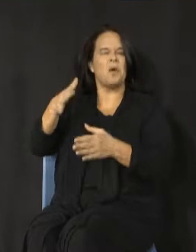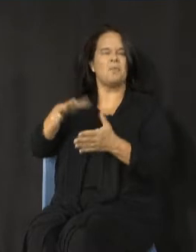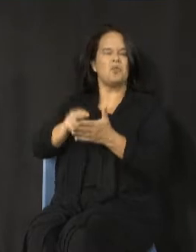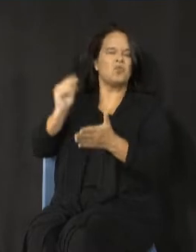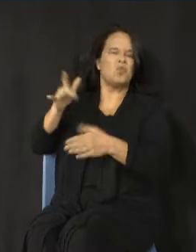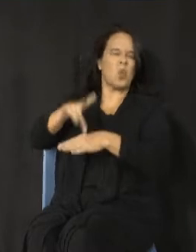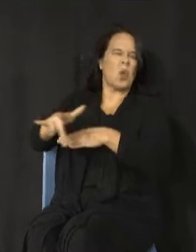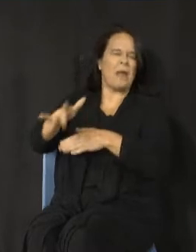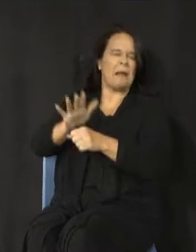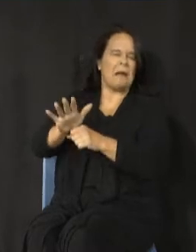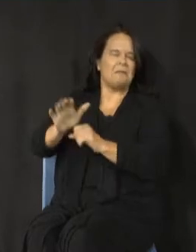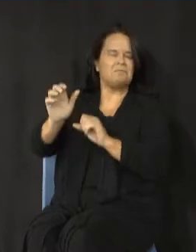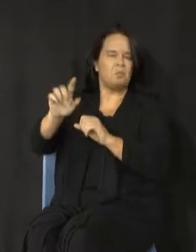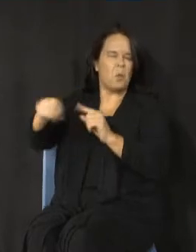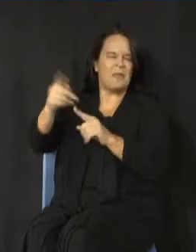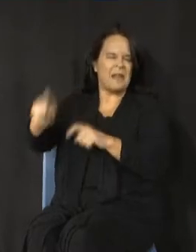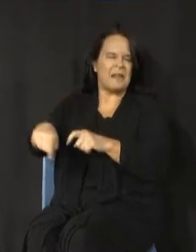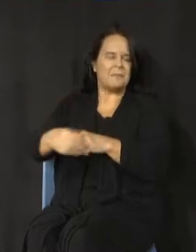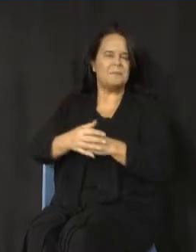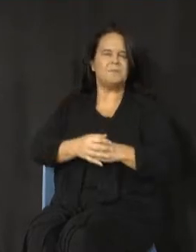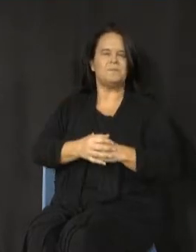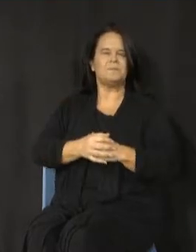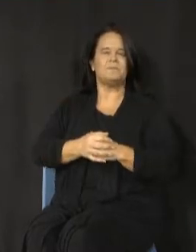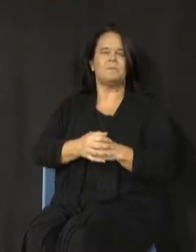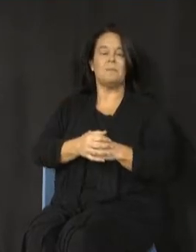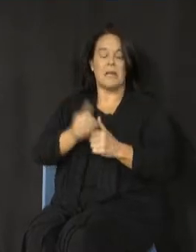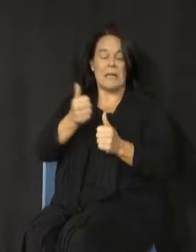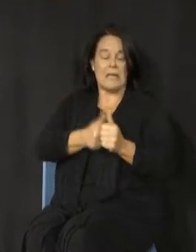Each lab is individually labeled.